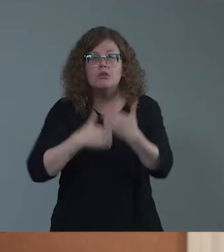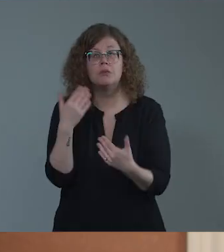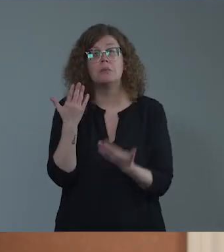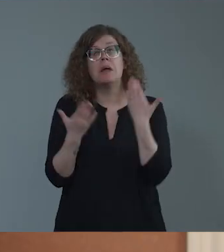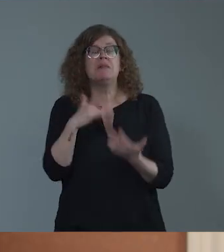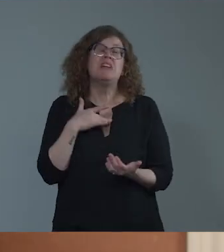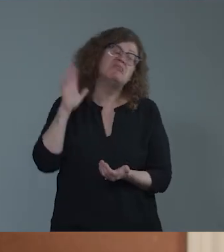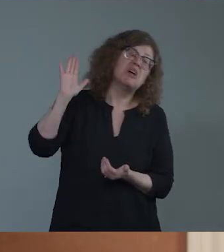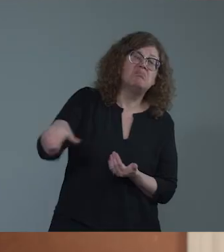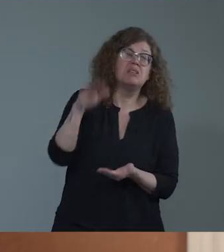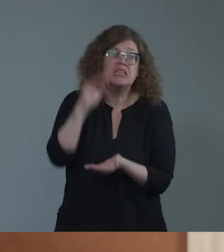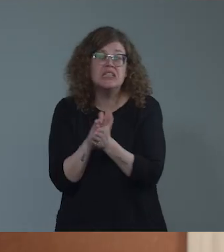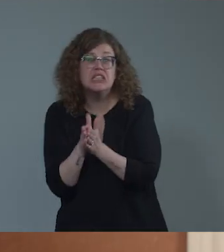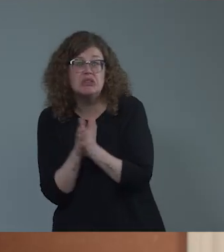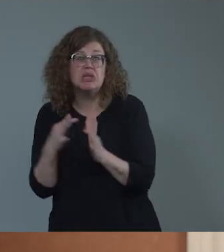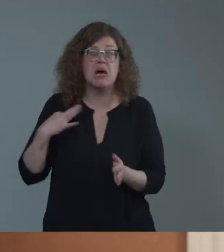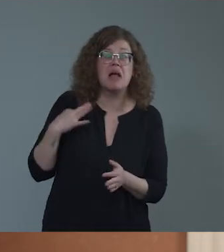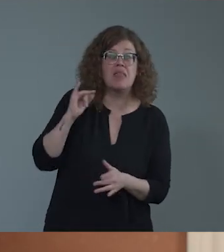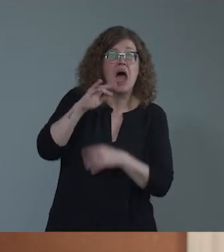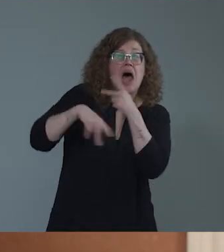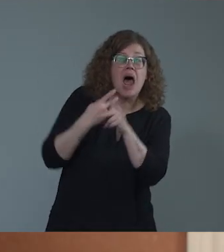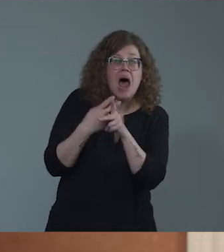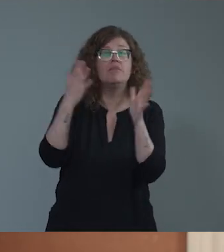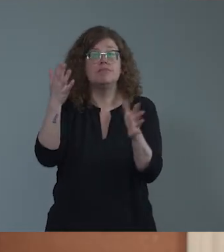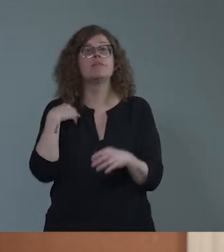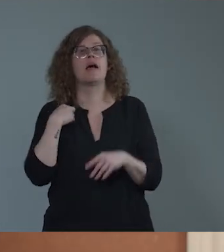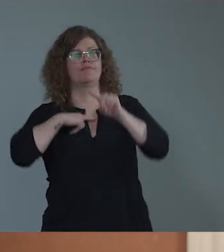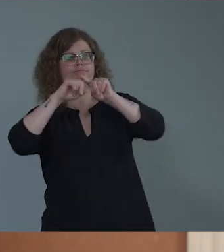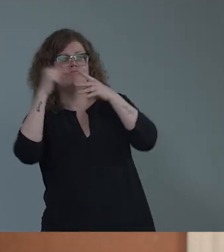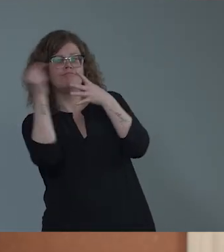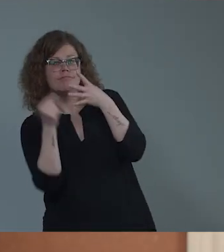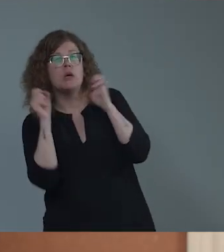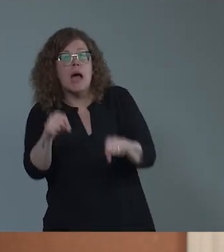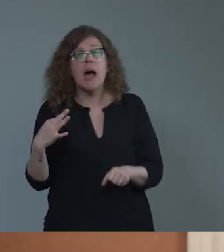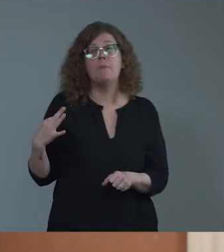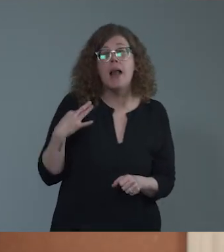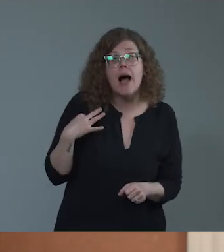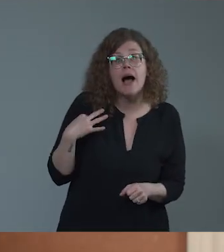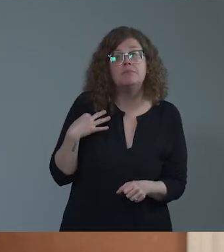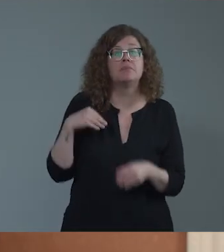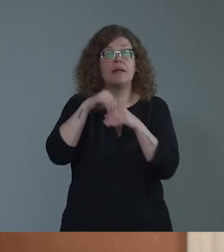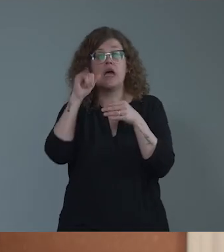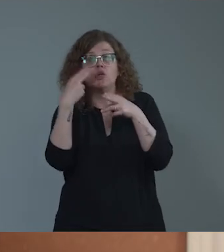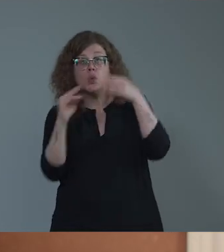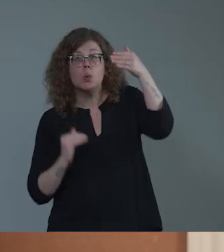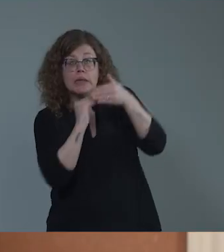Now there are calls where you can apply, get shortlisted,